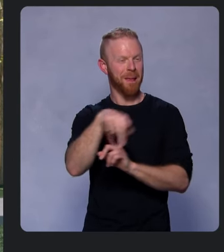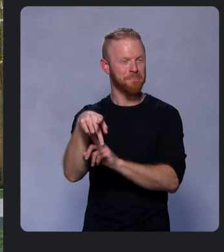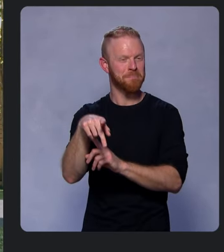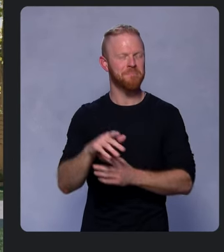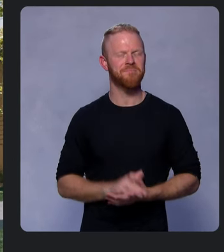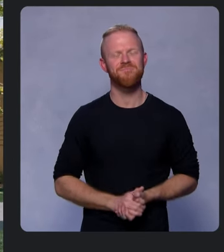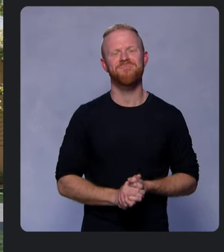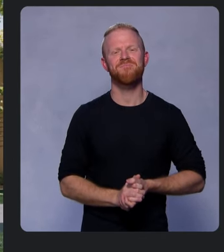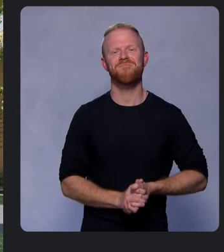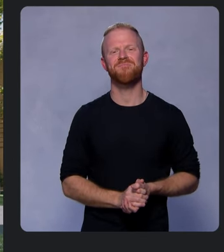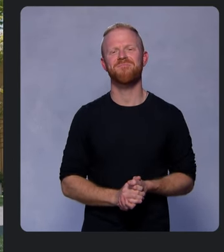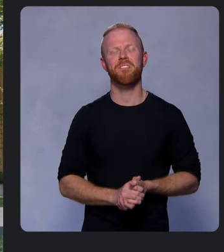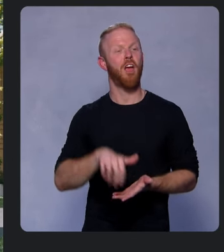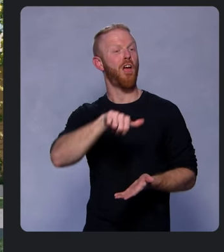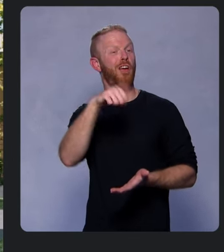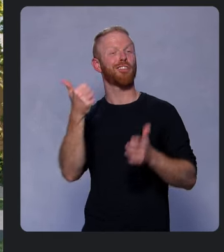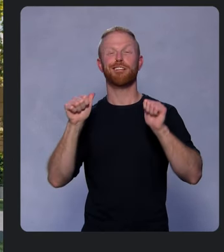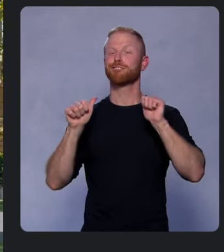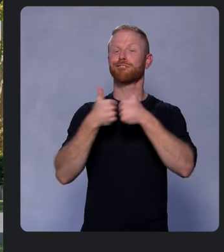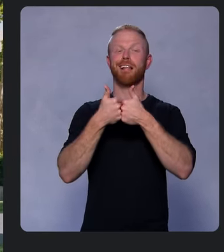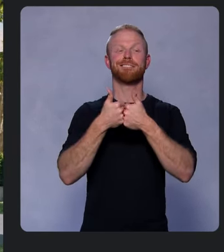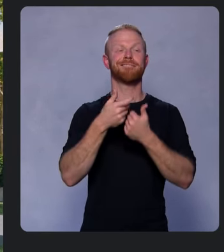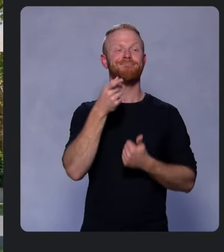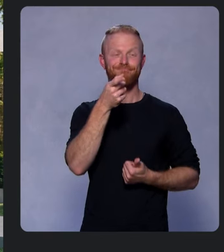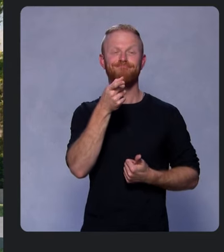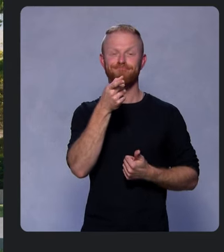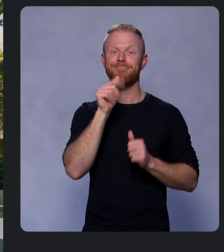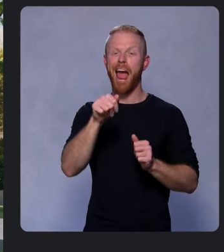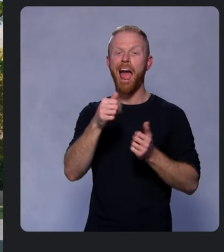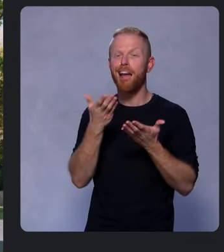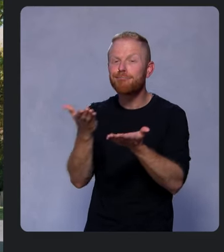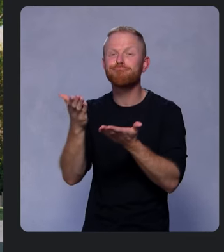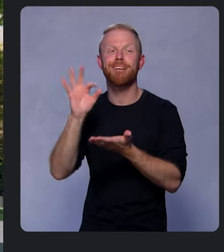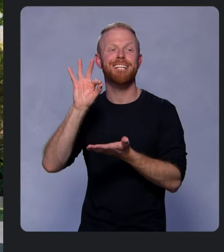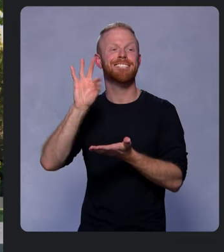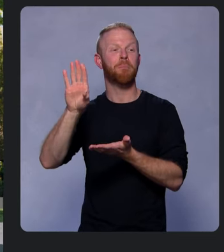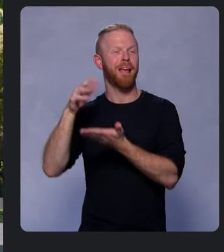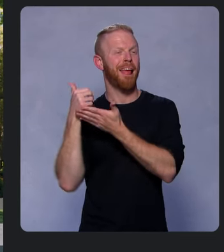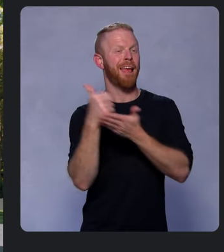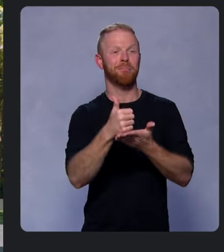Another challenge you can turn to Firebase to help you solve is user engagement,